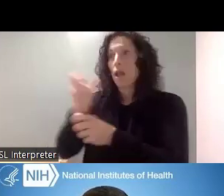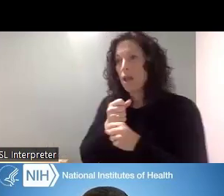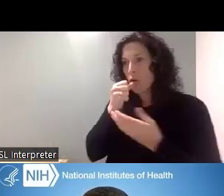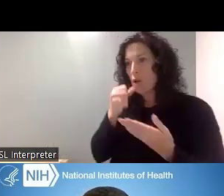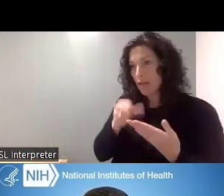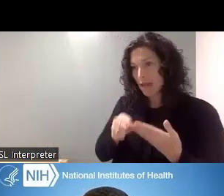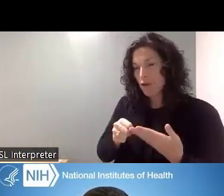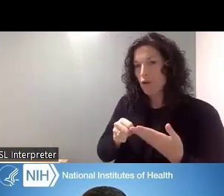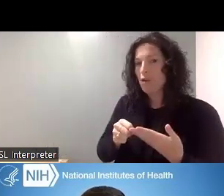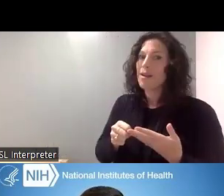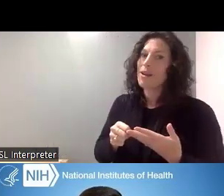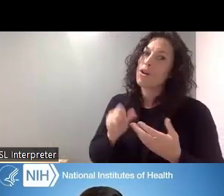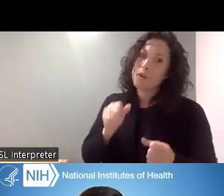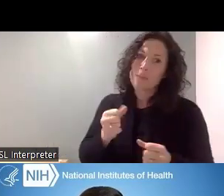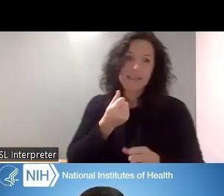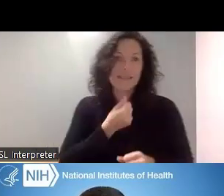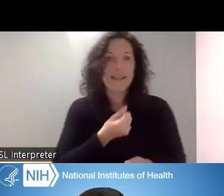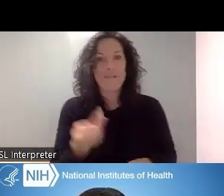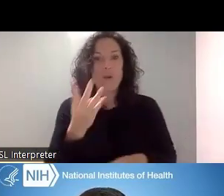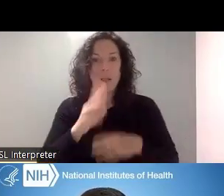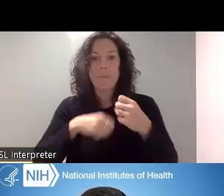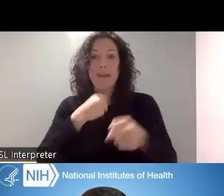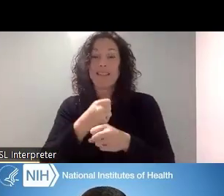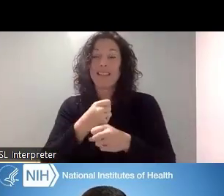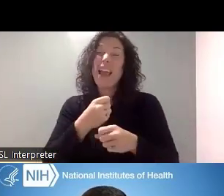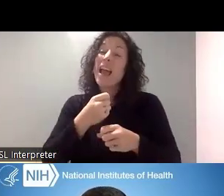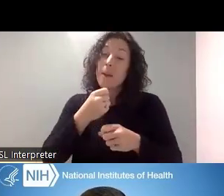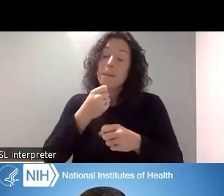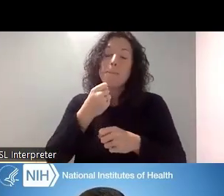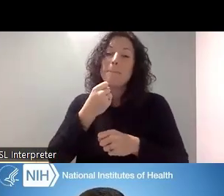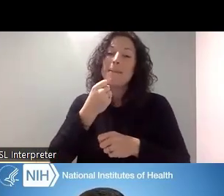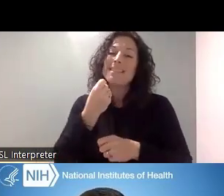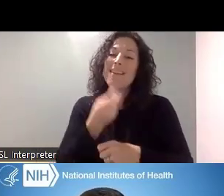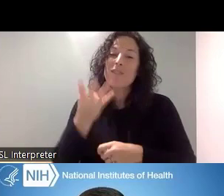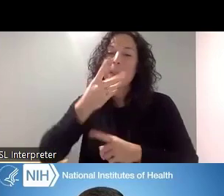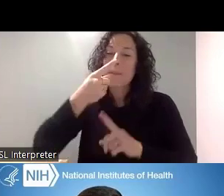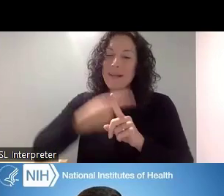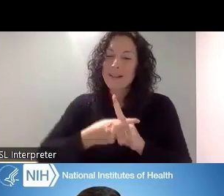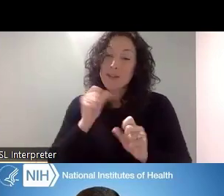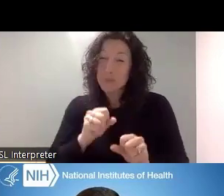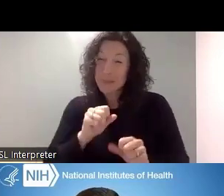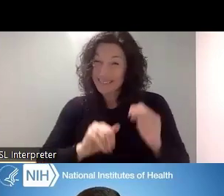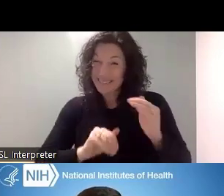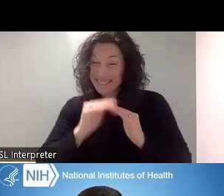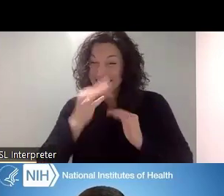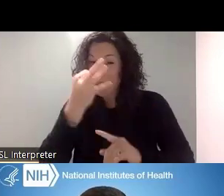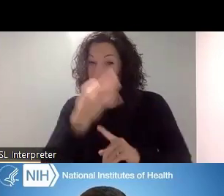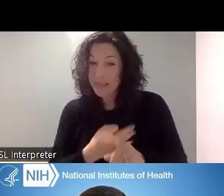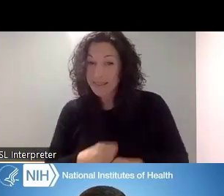and that is if you're successful on the first try. You may have to resubmit to increase your chances